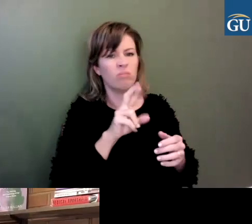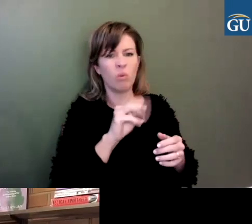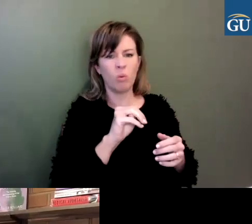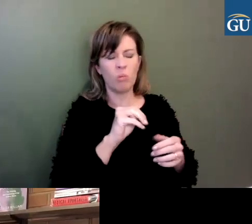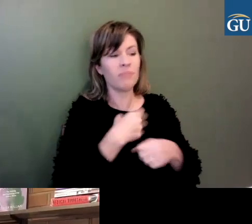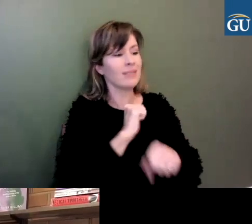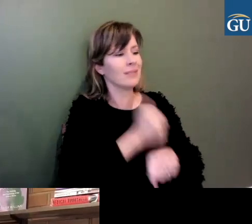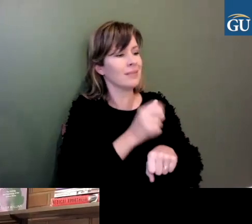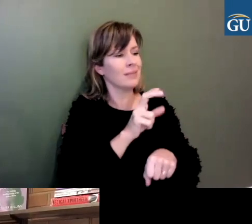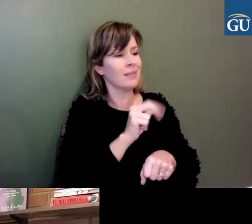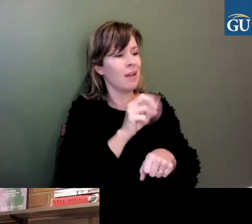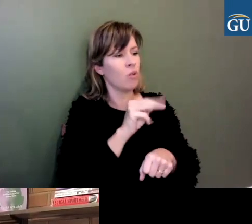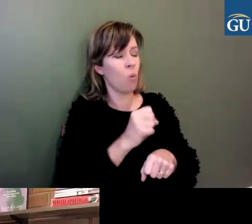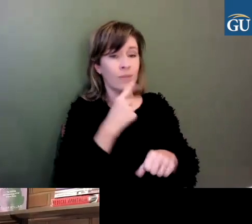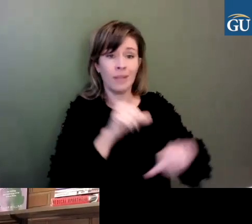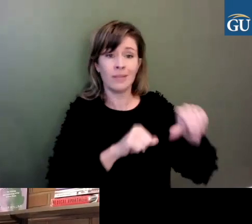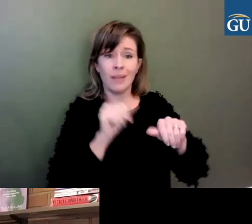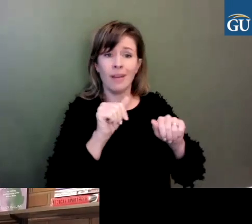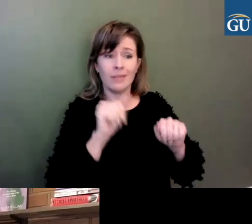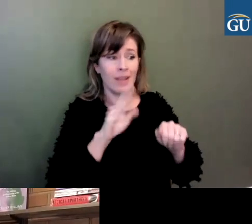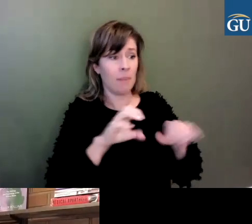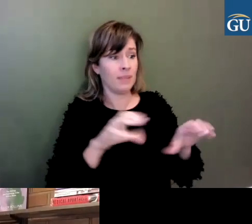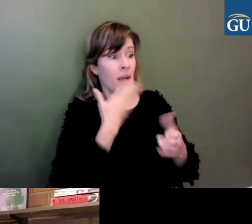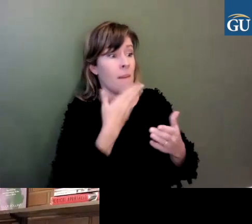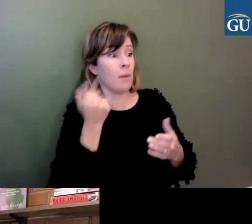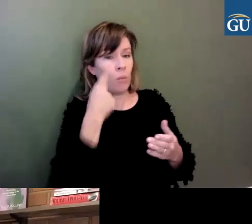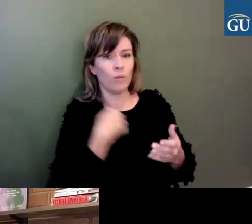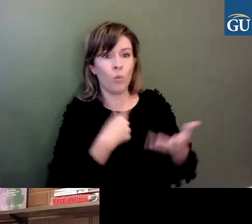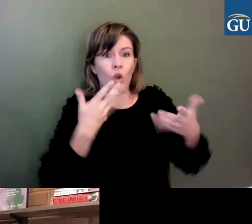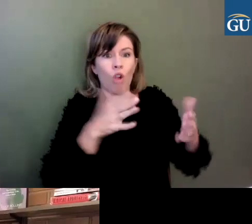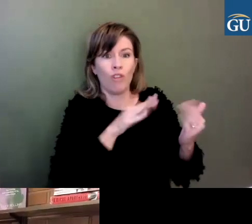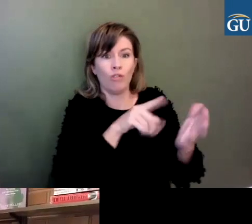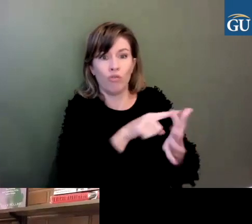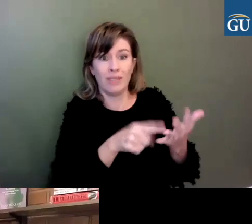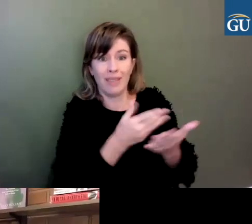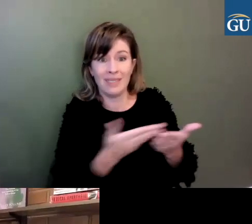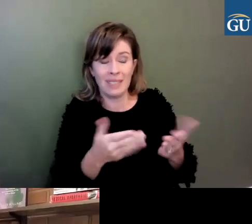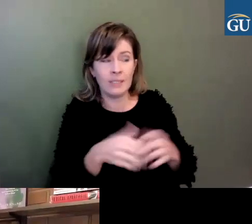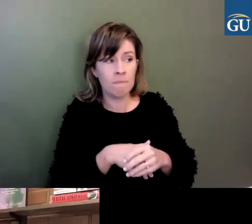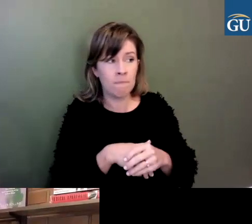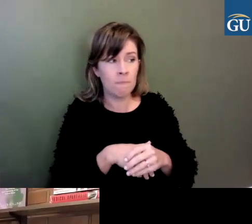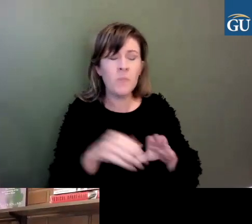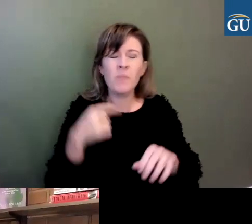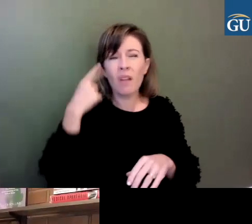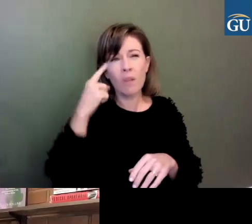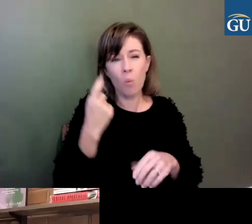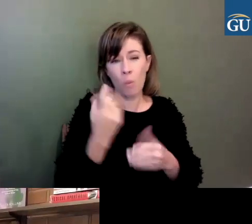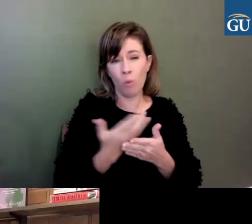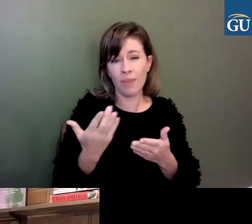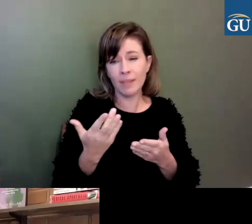its way because we're already addressing these things. And I guess the last thing is that the hard part, and you said it